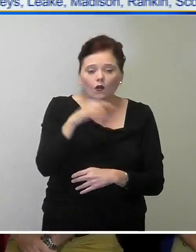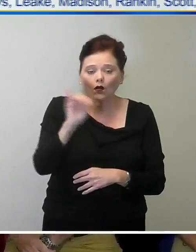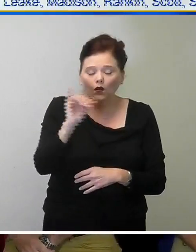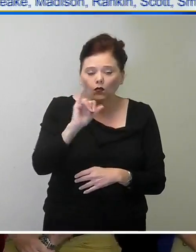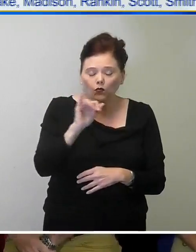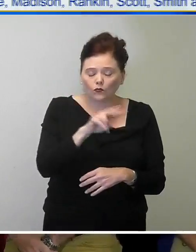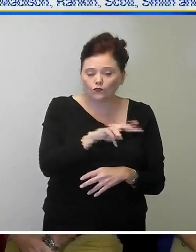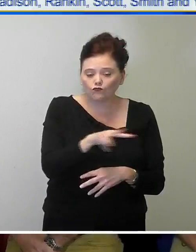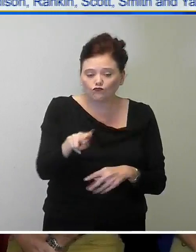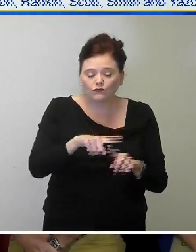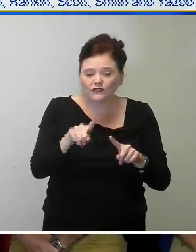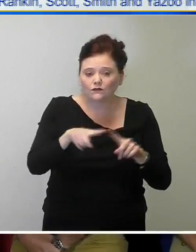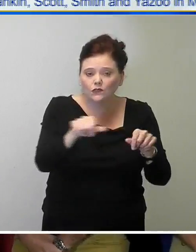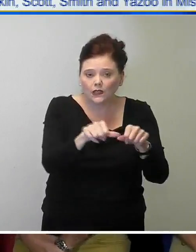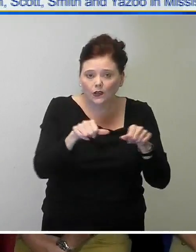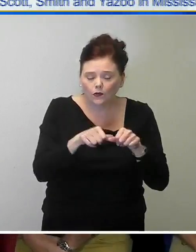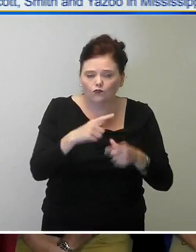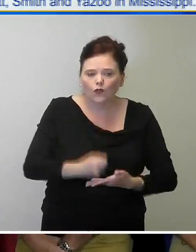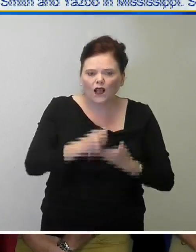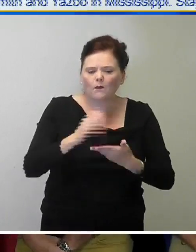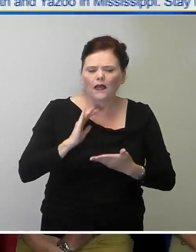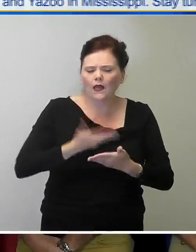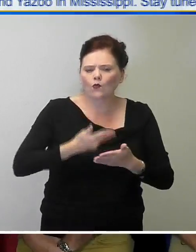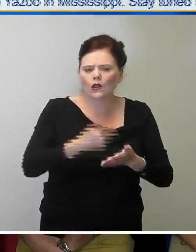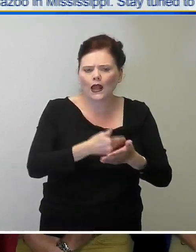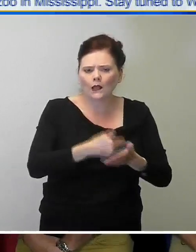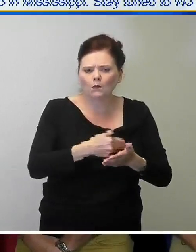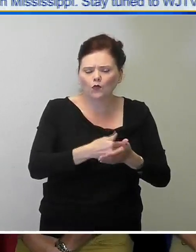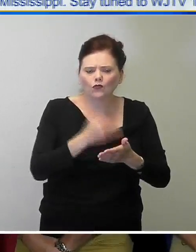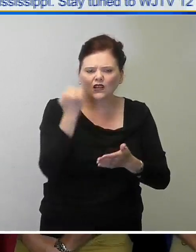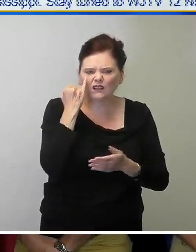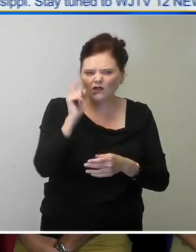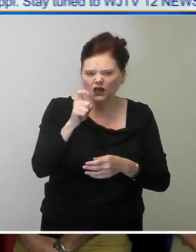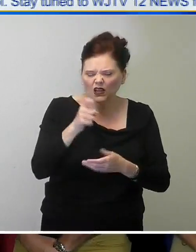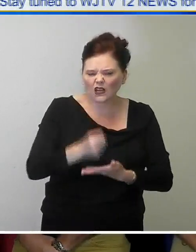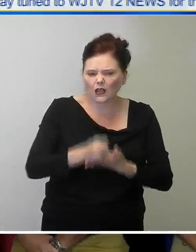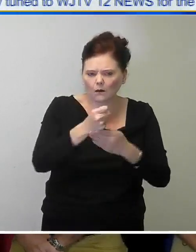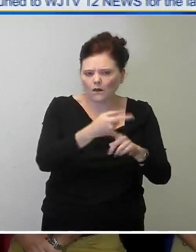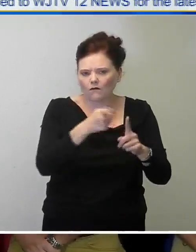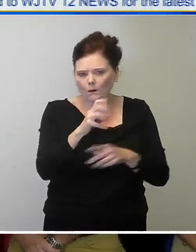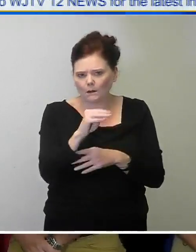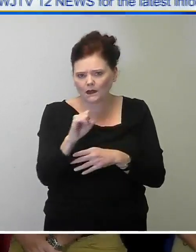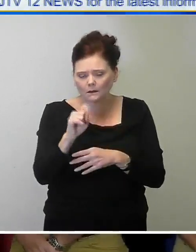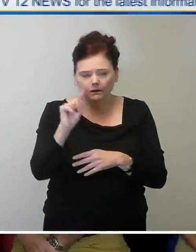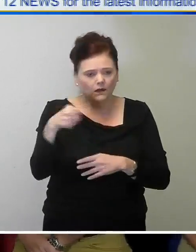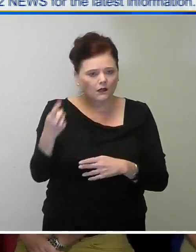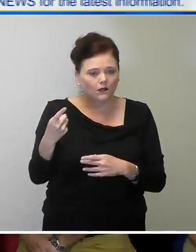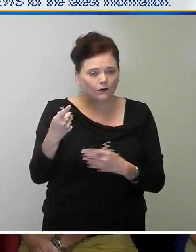DISTRIBUTION, SO WE'RE PREPARED TO DO OUR JOB IF THE GOVERNOR NEEDS US TO DO THAT. WE ARE EXPLORING AREAS TO HELP